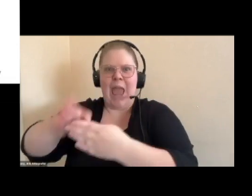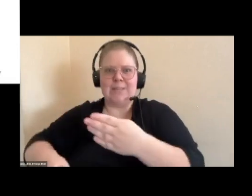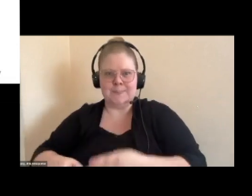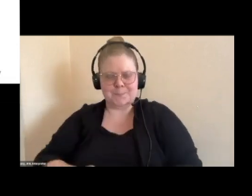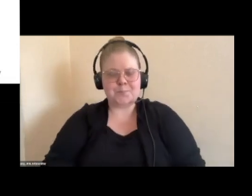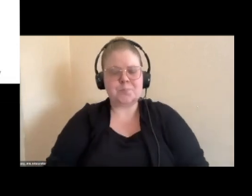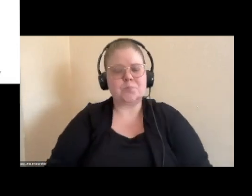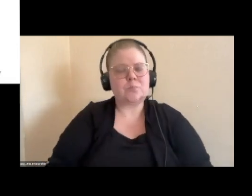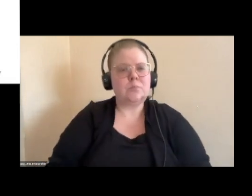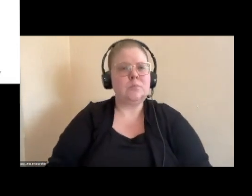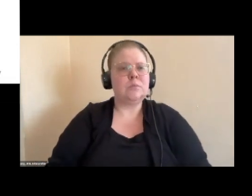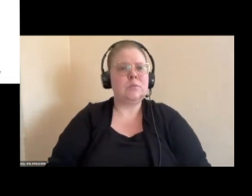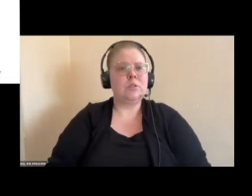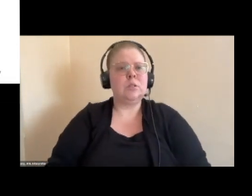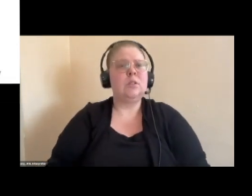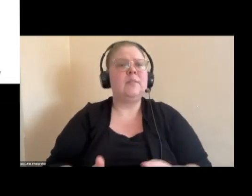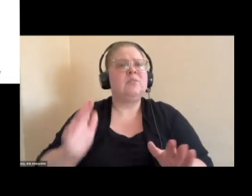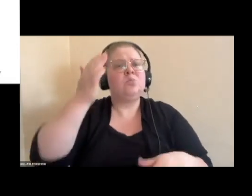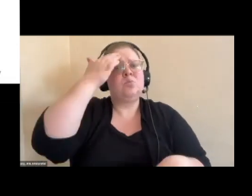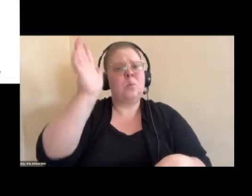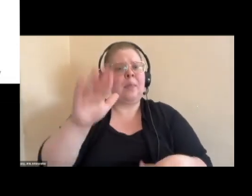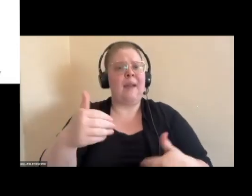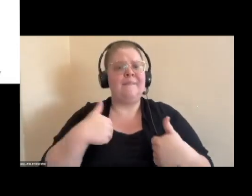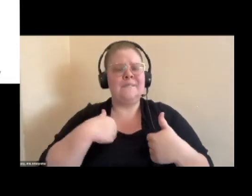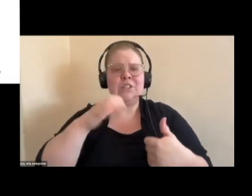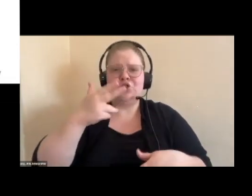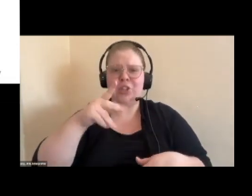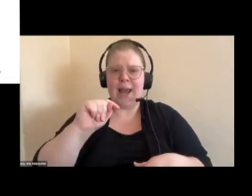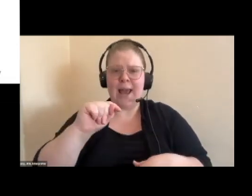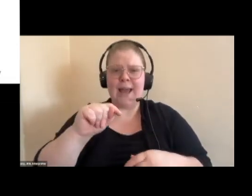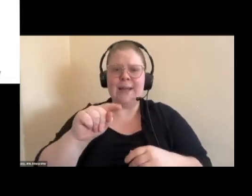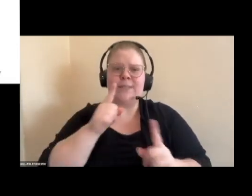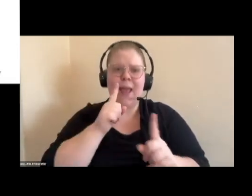a chat dialogue about how you can continue to follow our work.